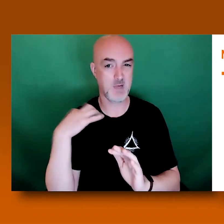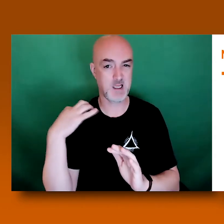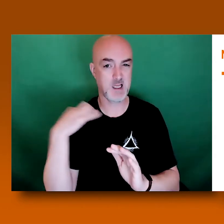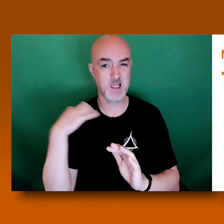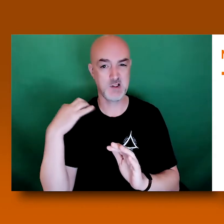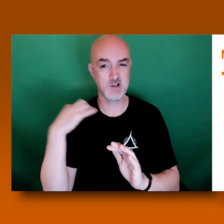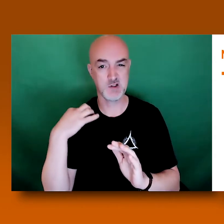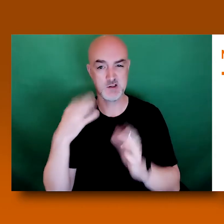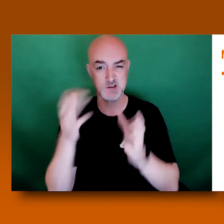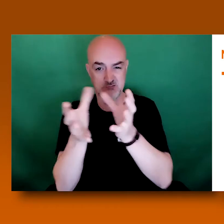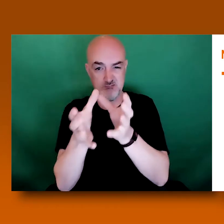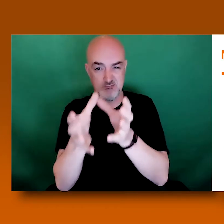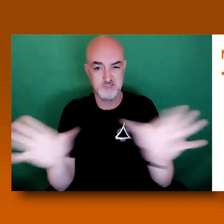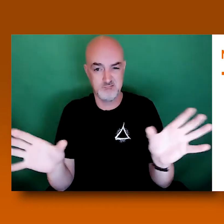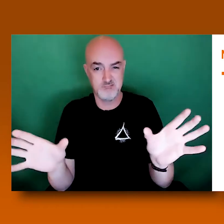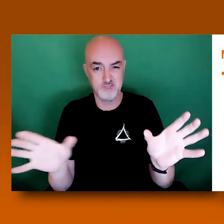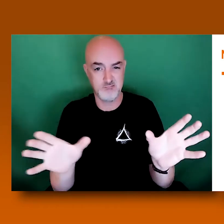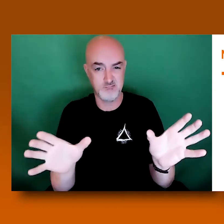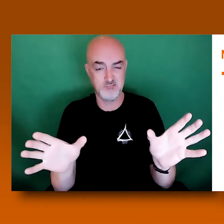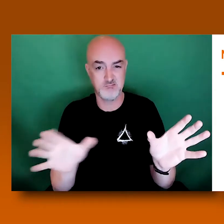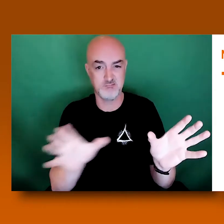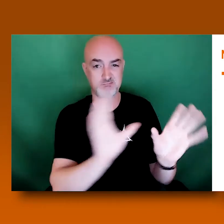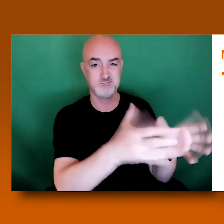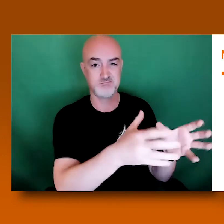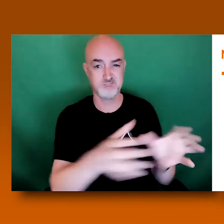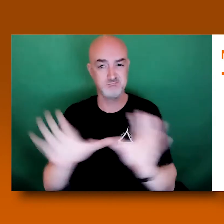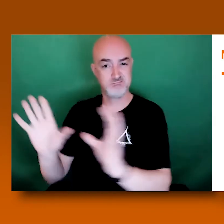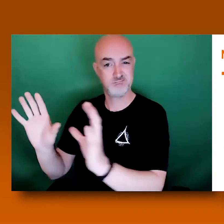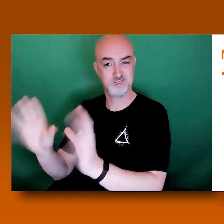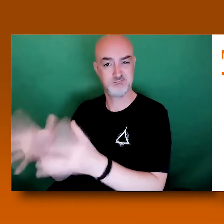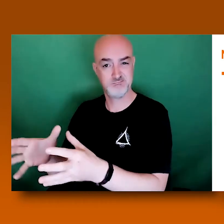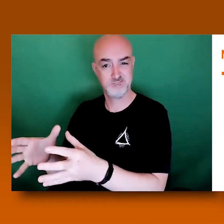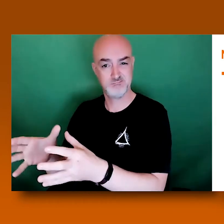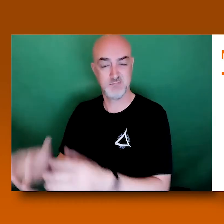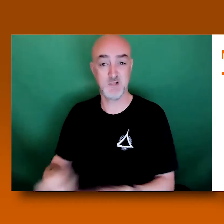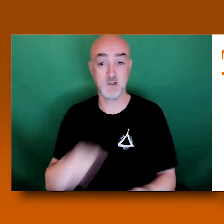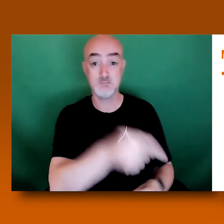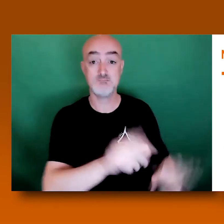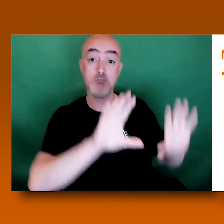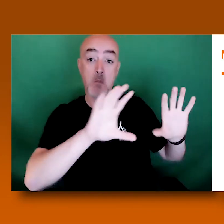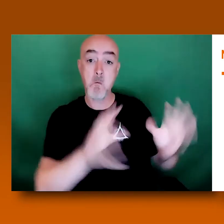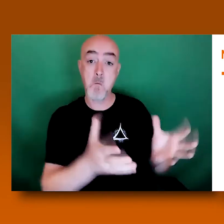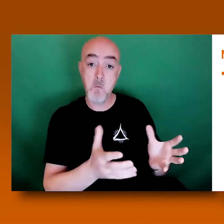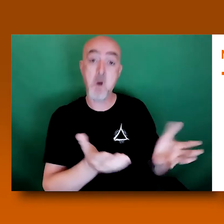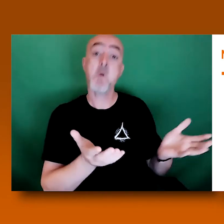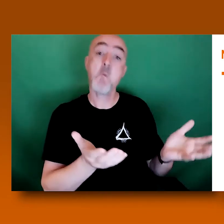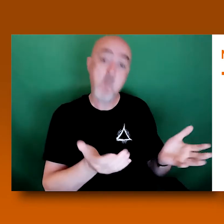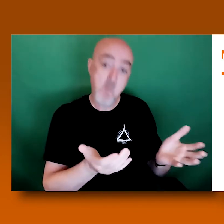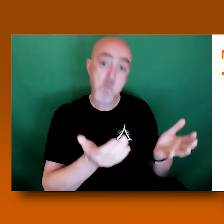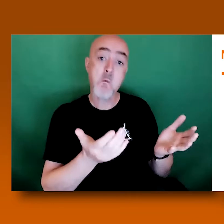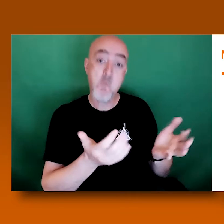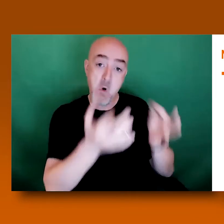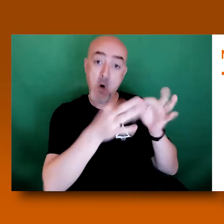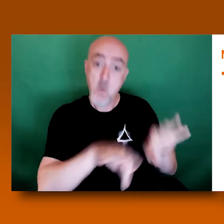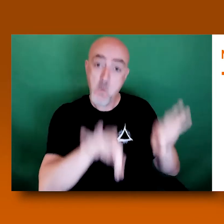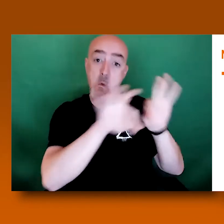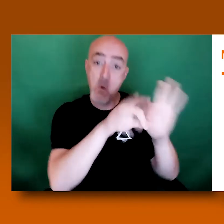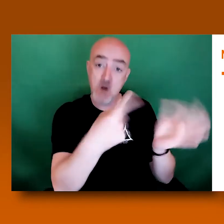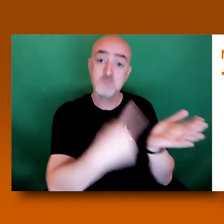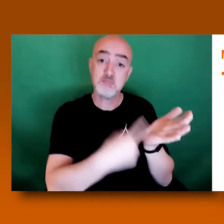the applicants are split into various groups, two, really. One group would be, you know,